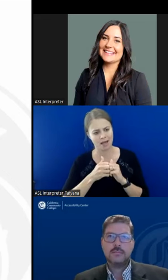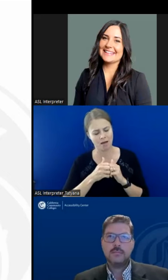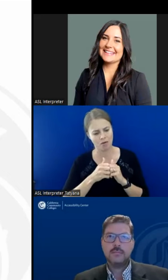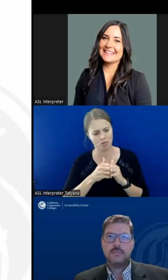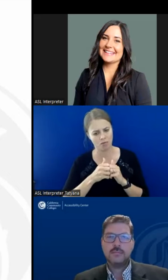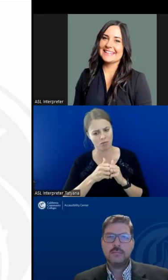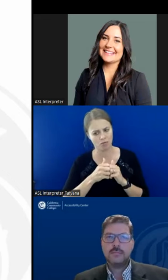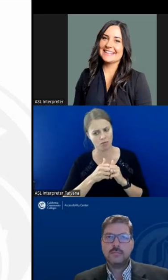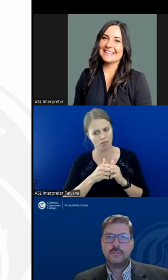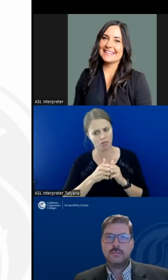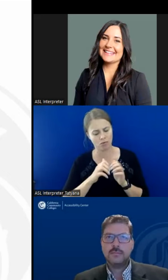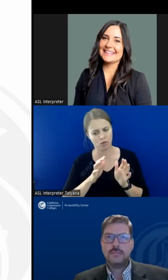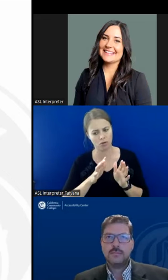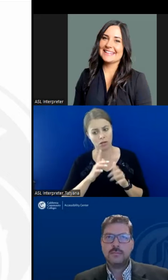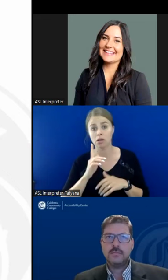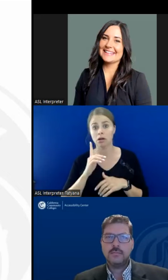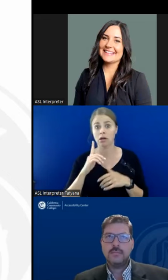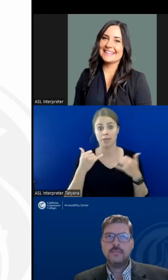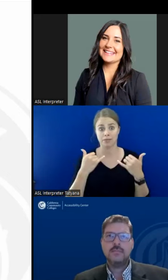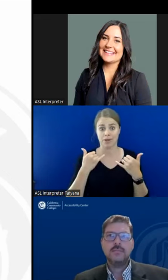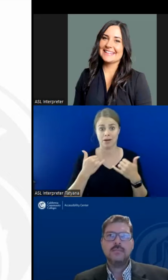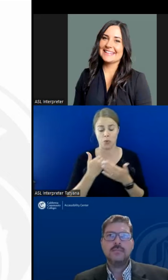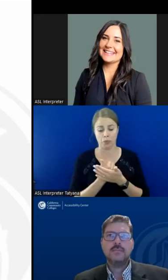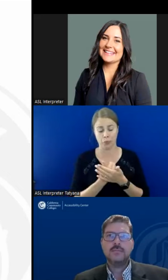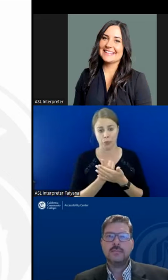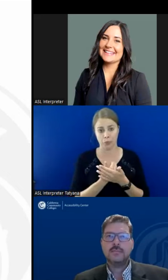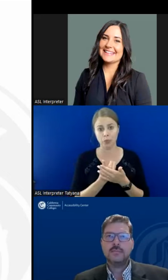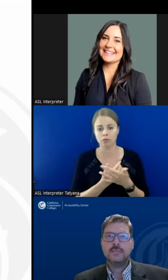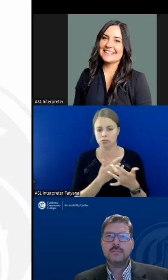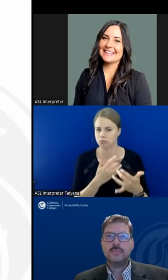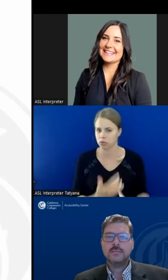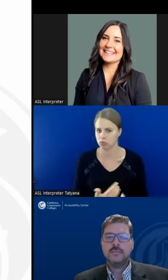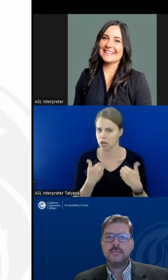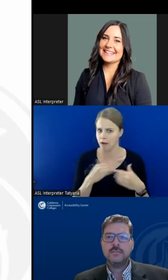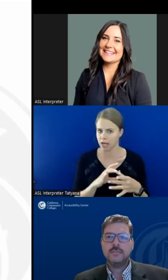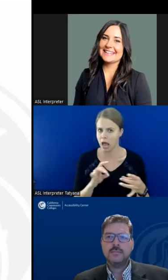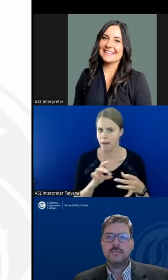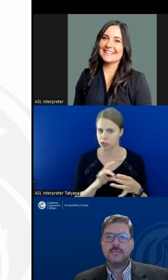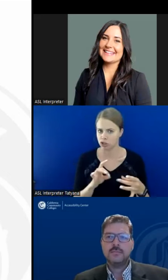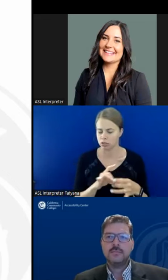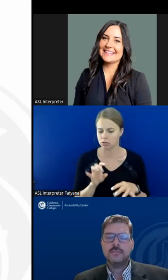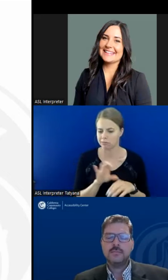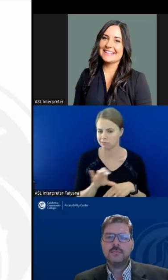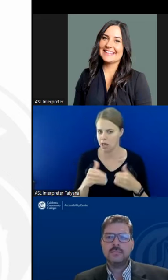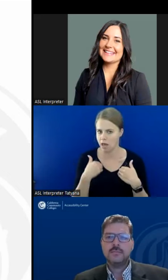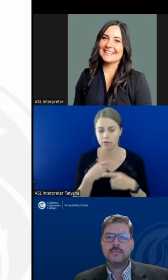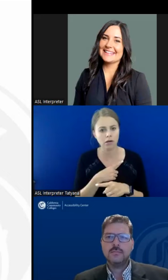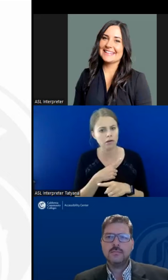because right now the new one usually we have captions on those video. But how about those old ones?